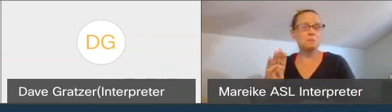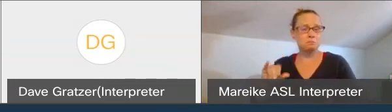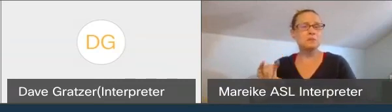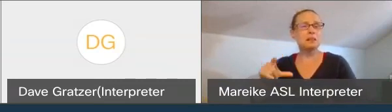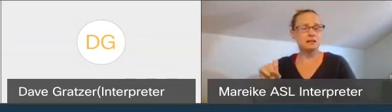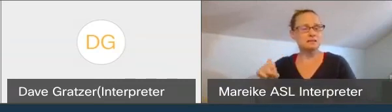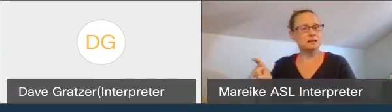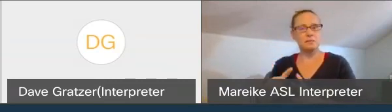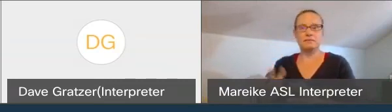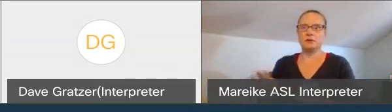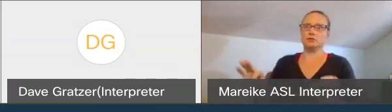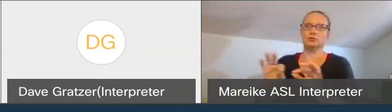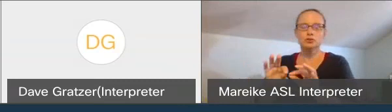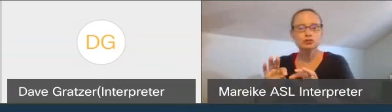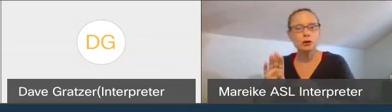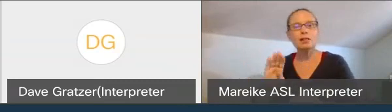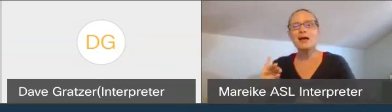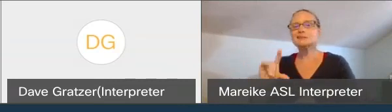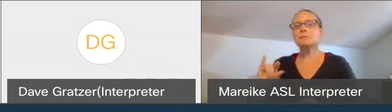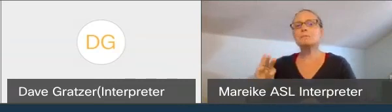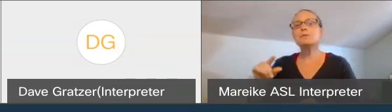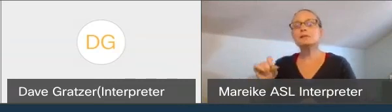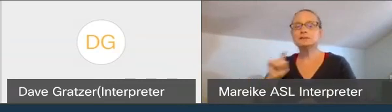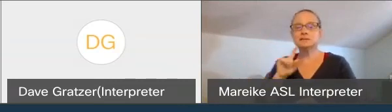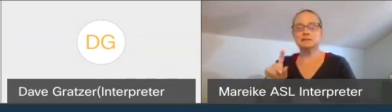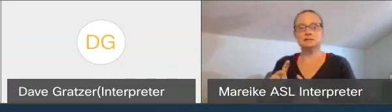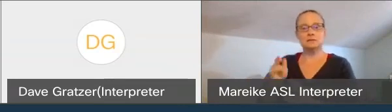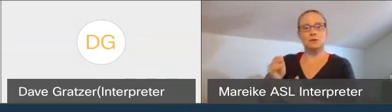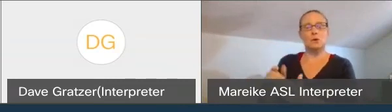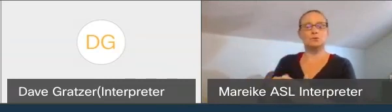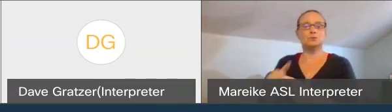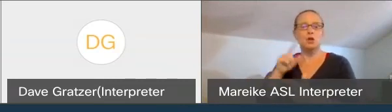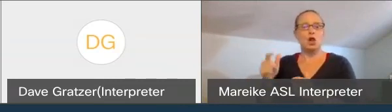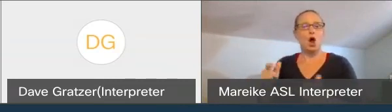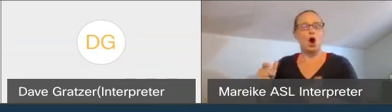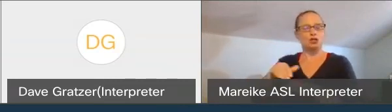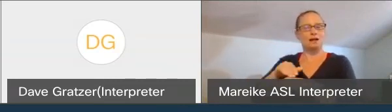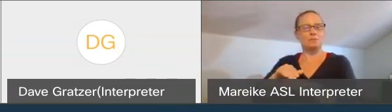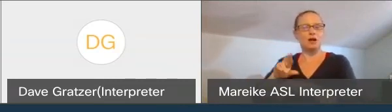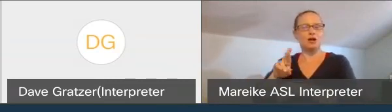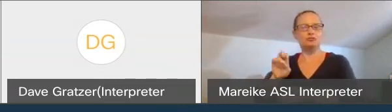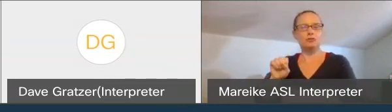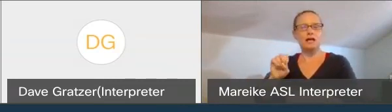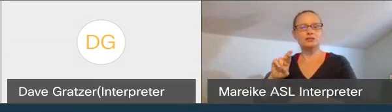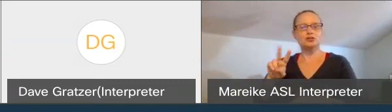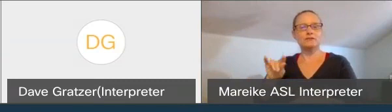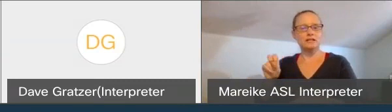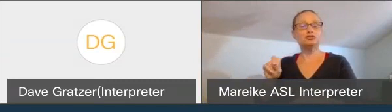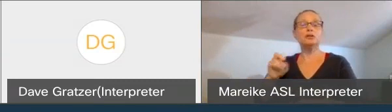And they have been very crucial as Billings is, uh, very close to two large Native American reservations, the Crow--uh, Crow--Crow Reservation